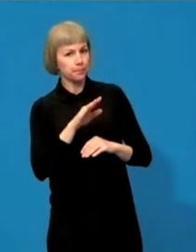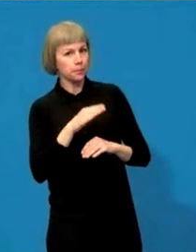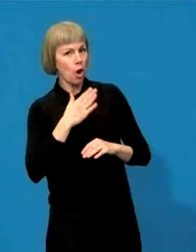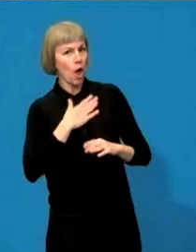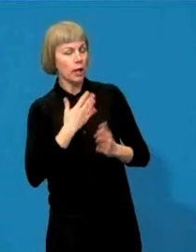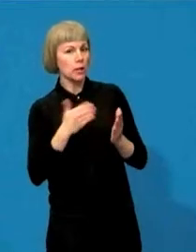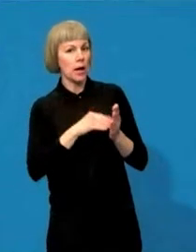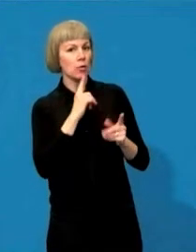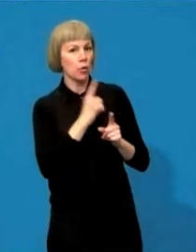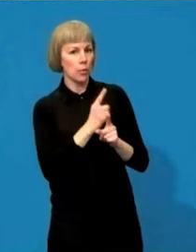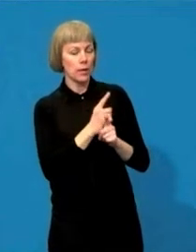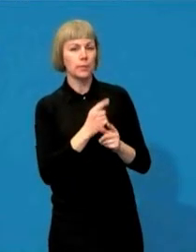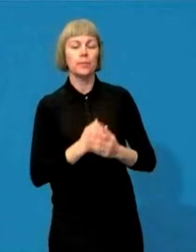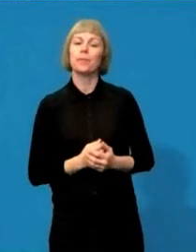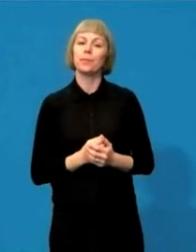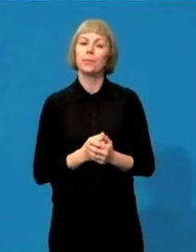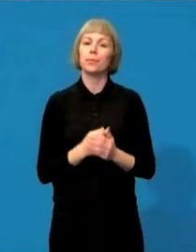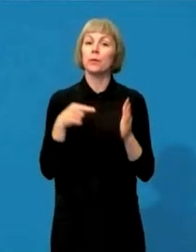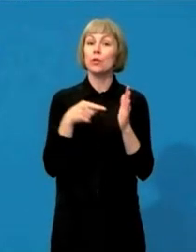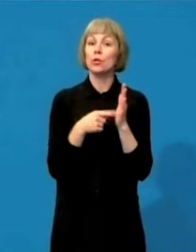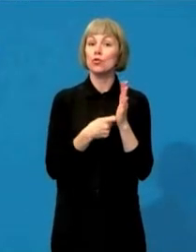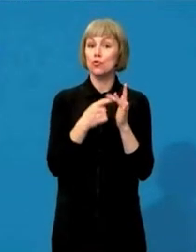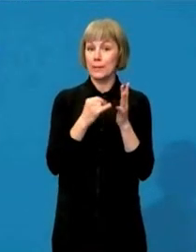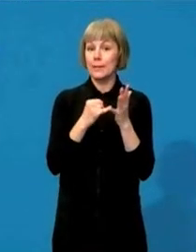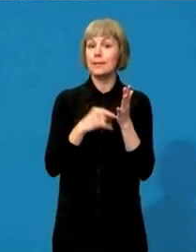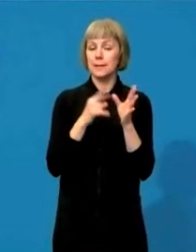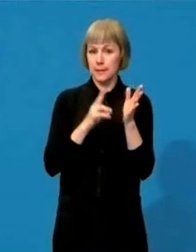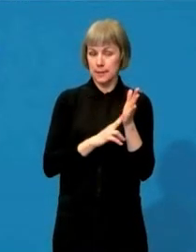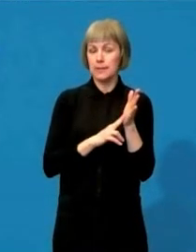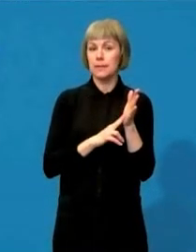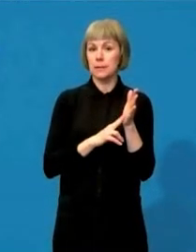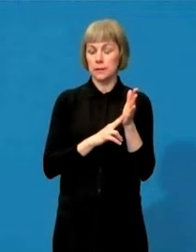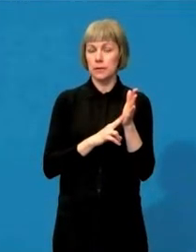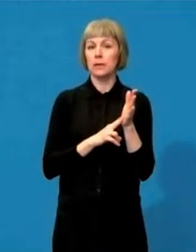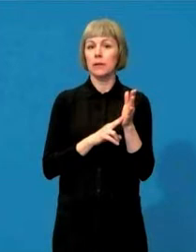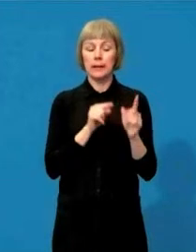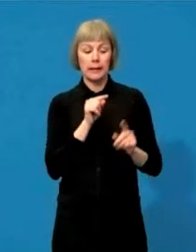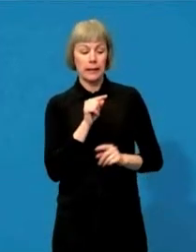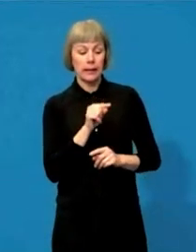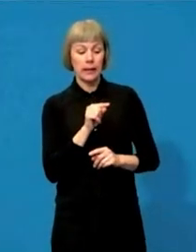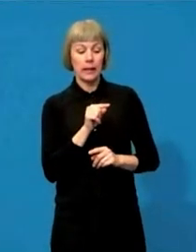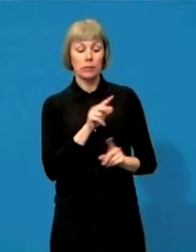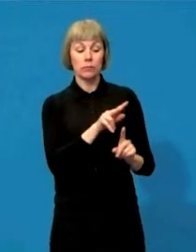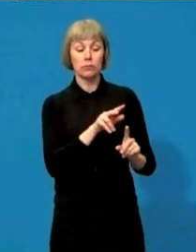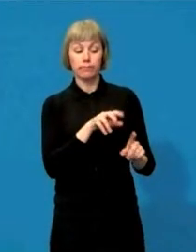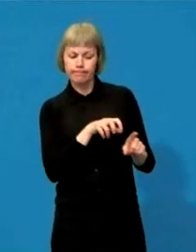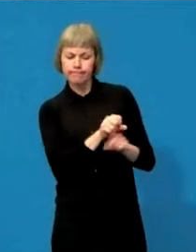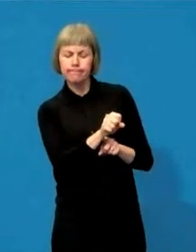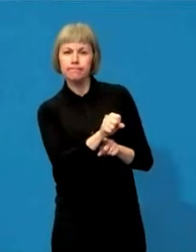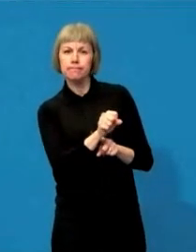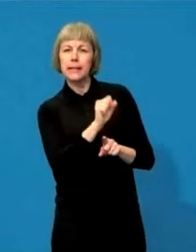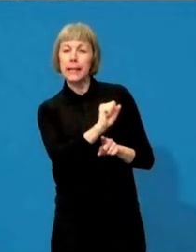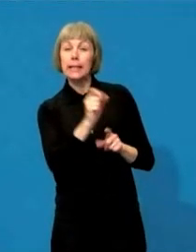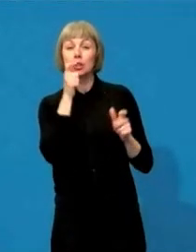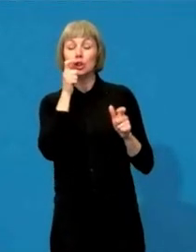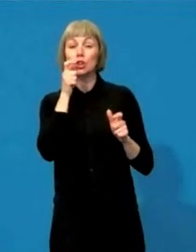Tristan was identified by his daycare gang as somebody having significant issues and